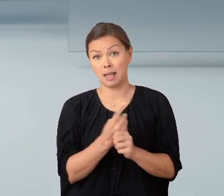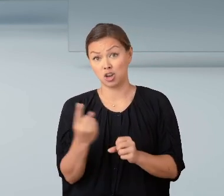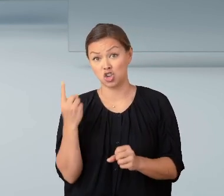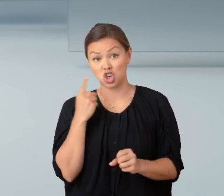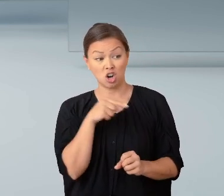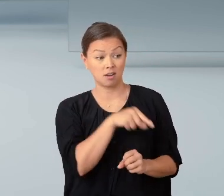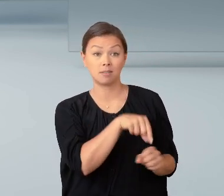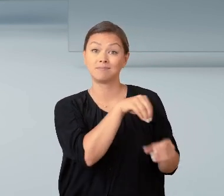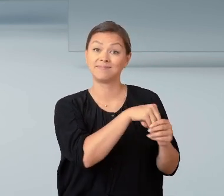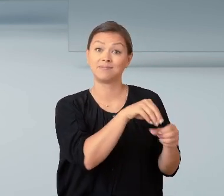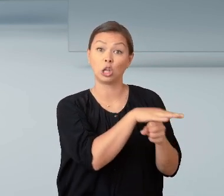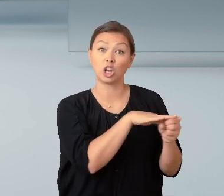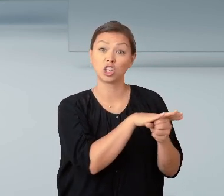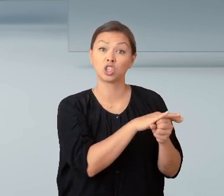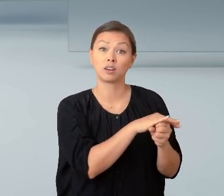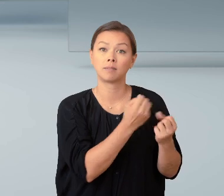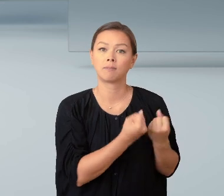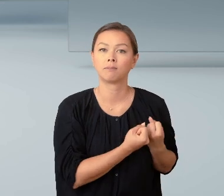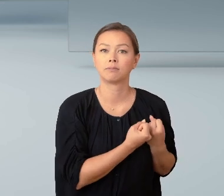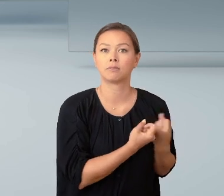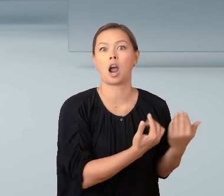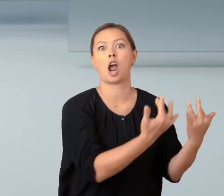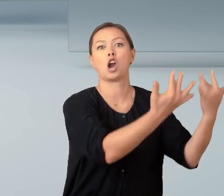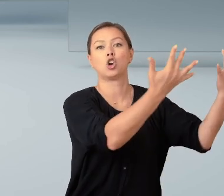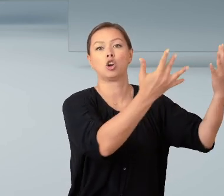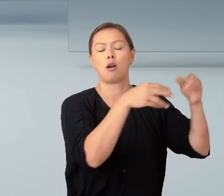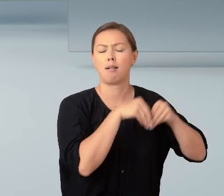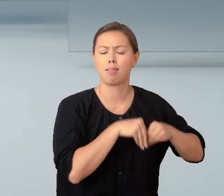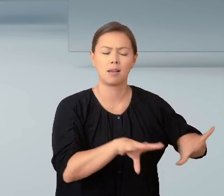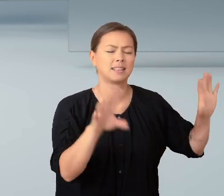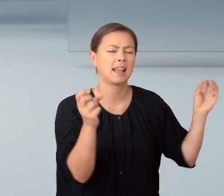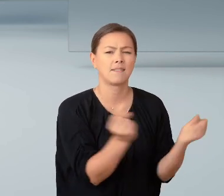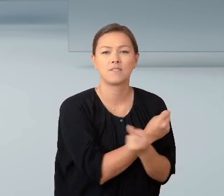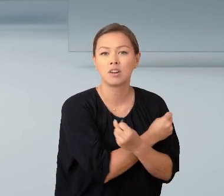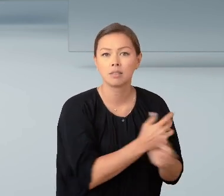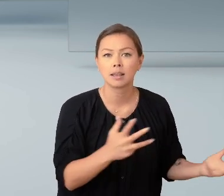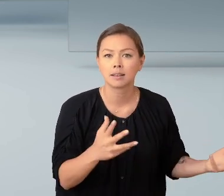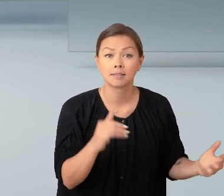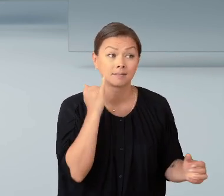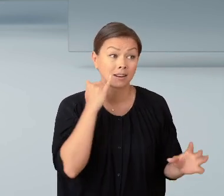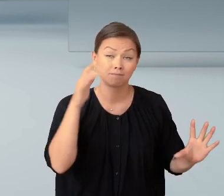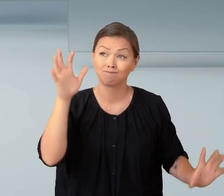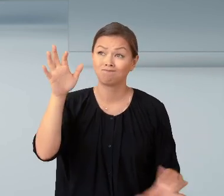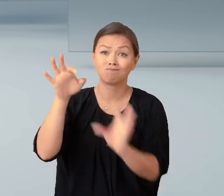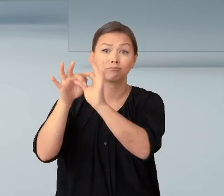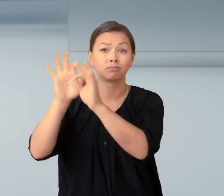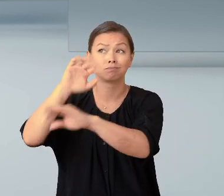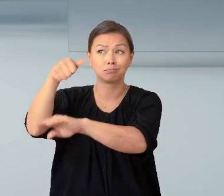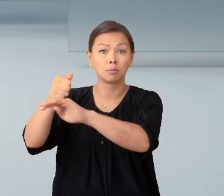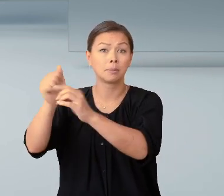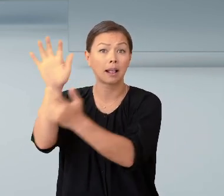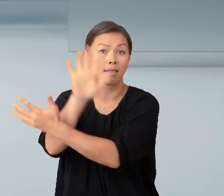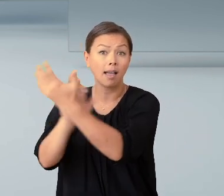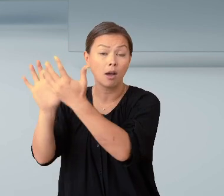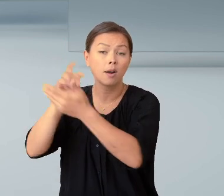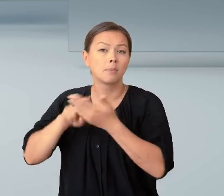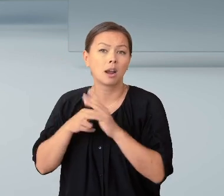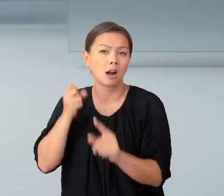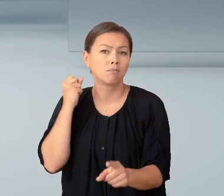Again, if they were in the cloud, they'd be up and running. Wouldn't have impacted them at all. A fire wouldn't have impacted their business